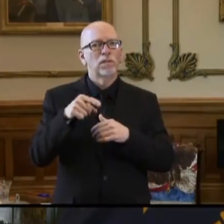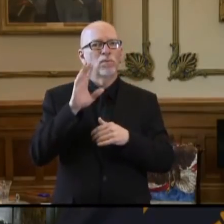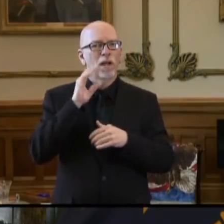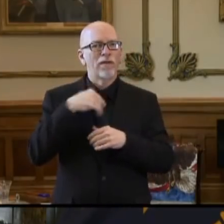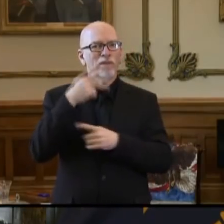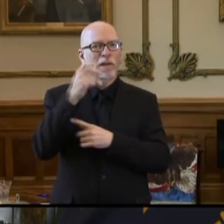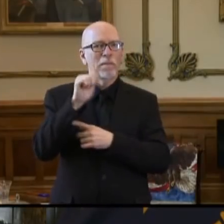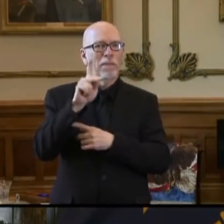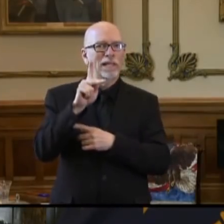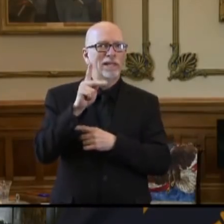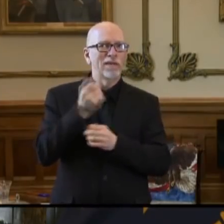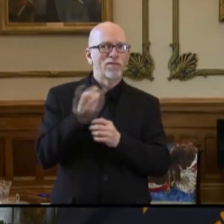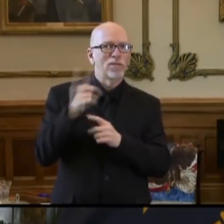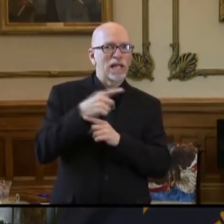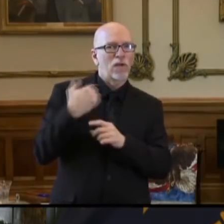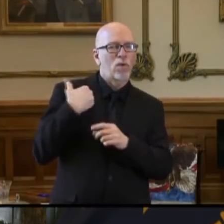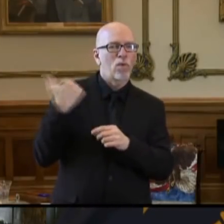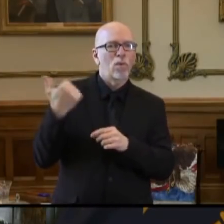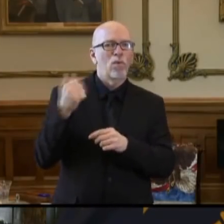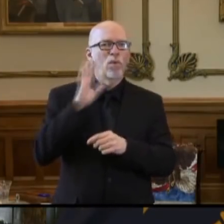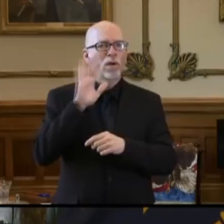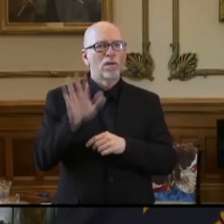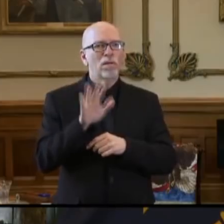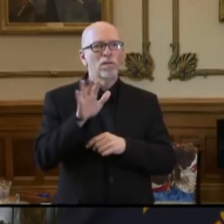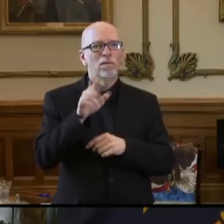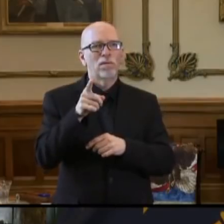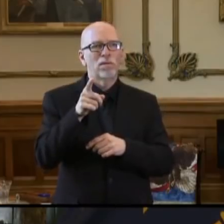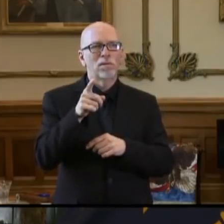PATIENTS THAT'S ETC. THEY'RE